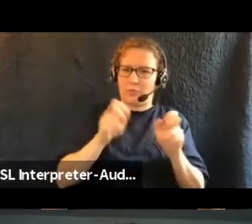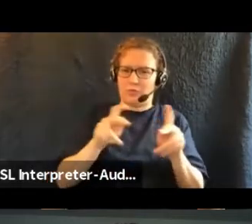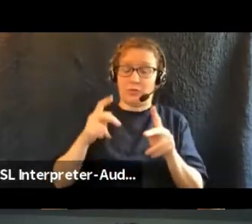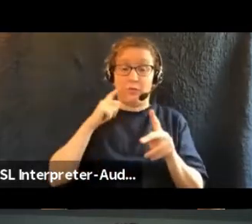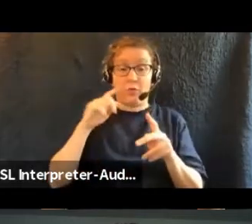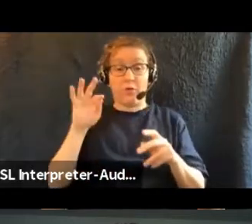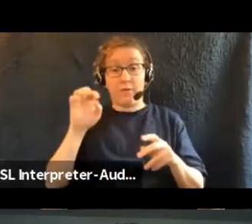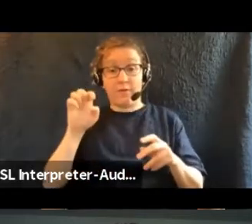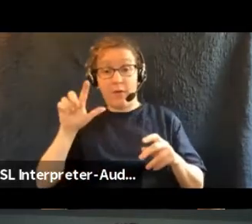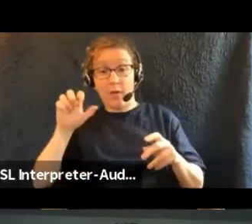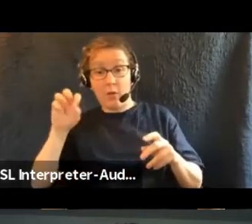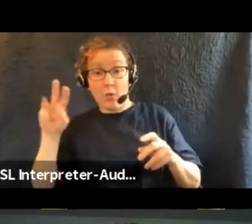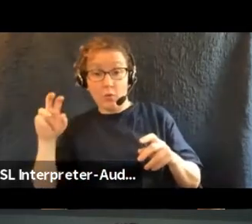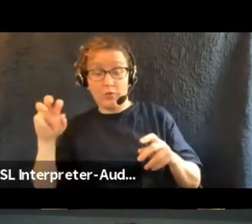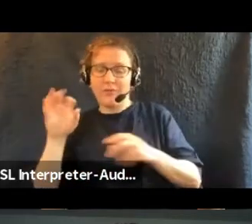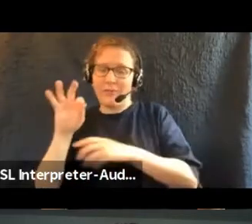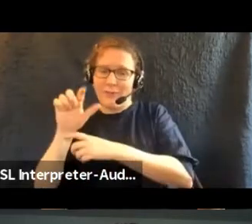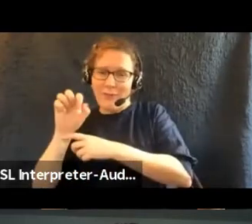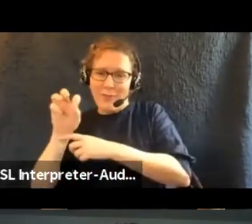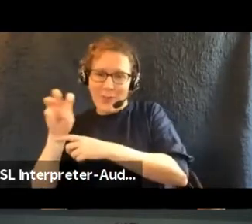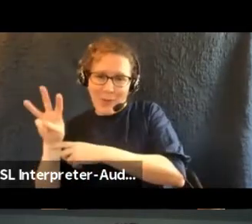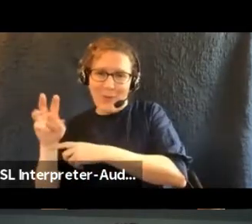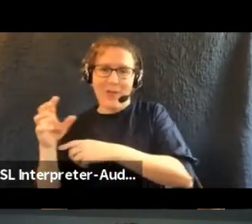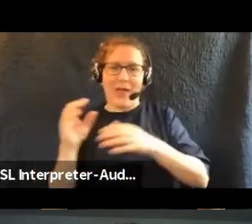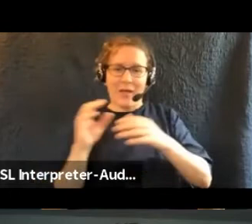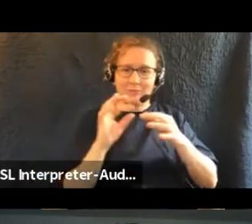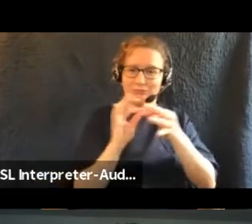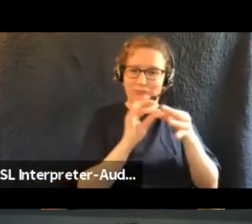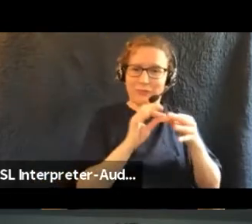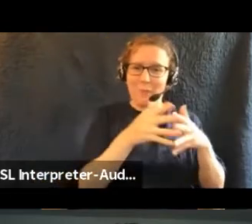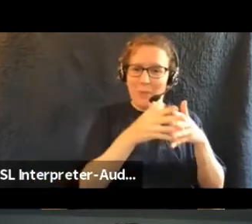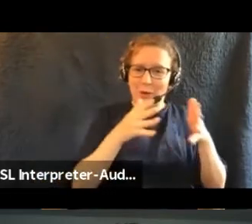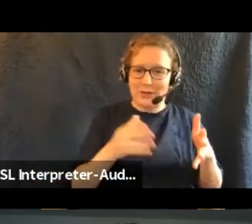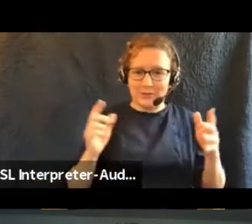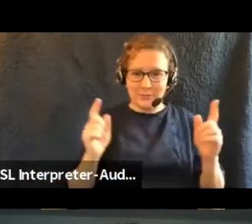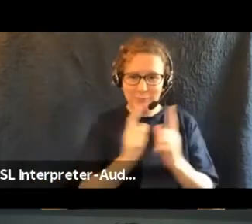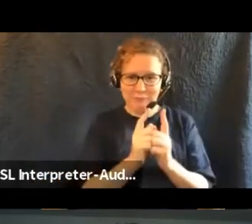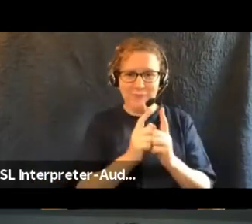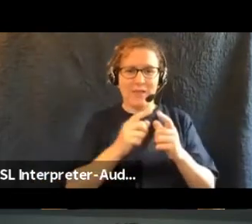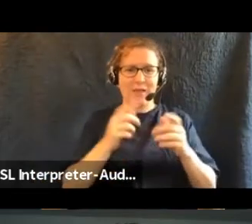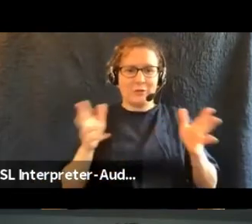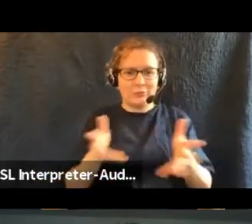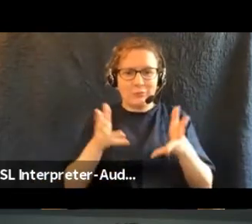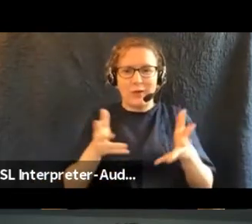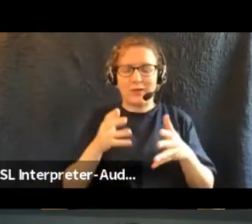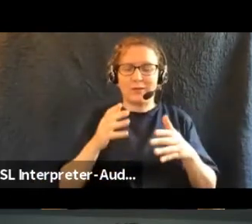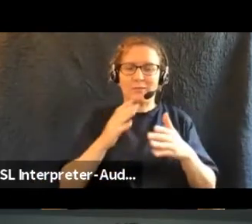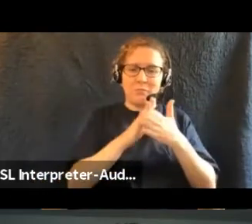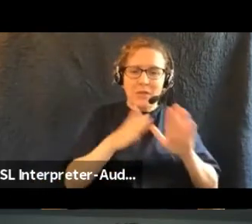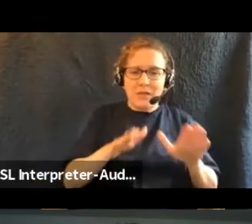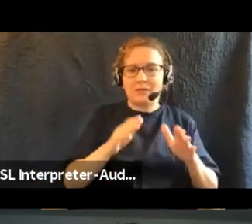they spur economic growth and prosperity, strengthen Democratic governance and enhance peace and security across Africa and the United States.